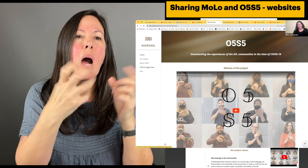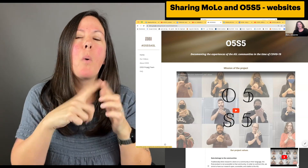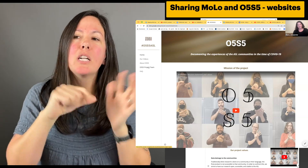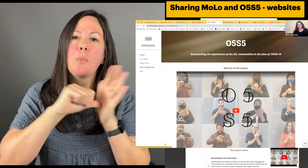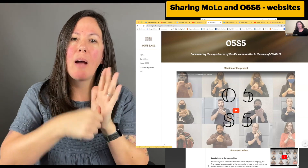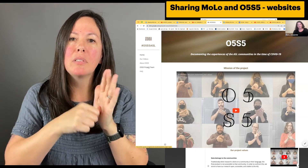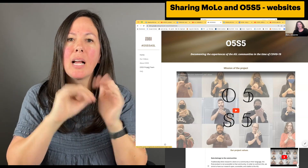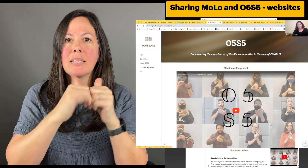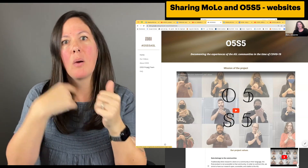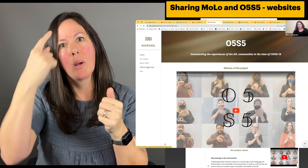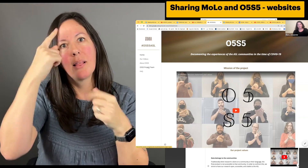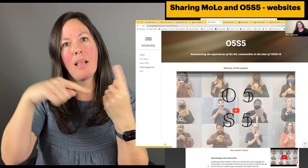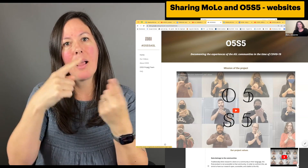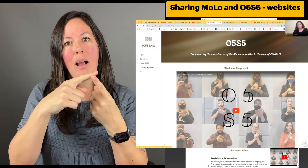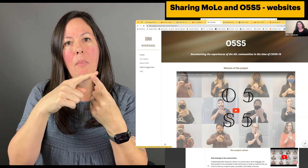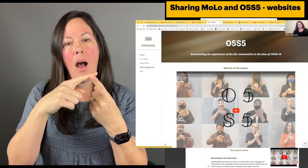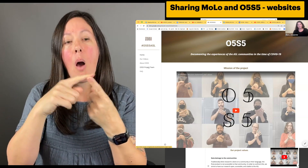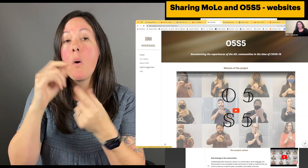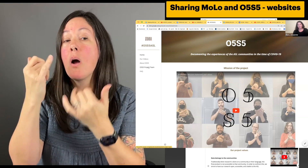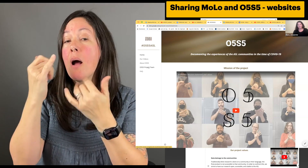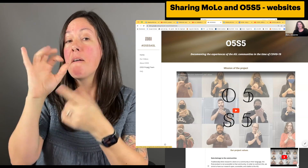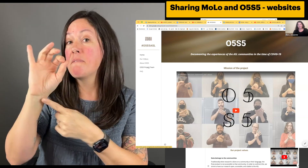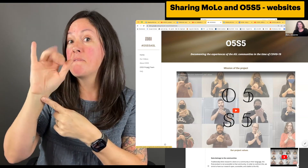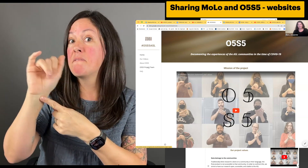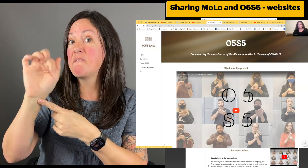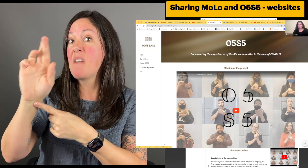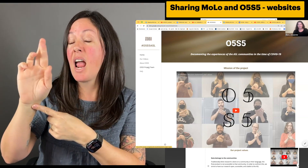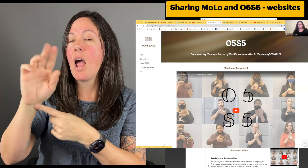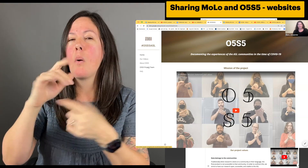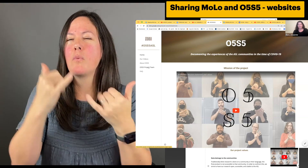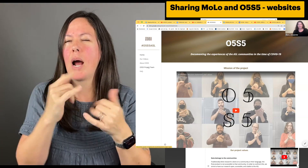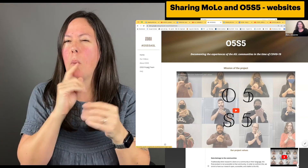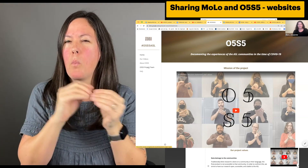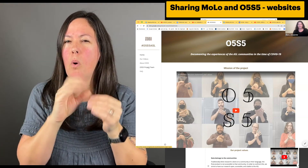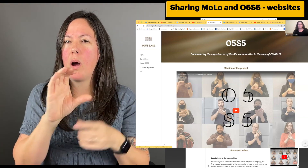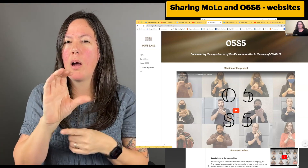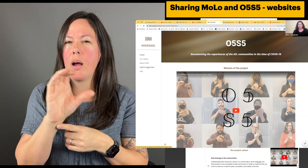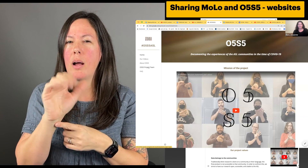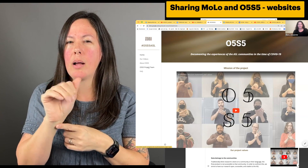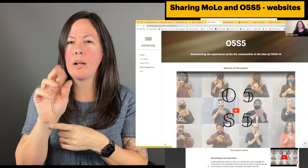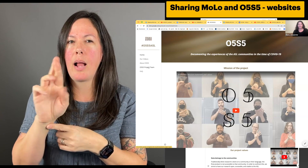explaining all of this I will let you explore the websites on your own